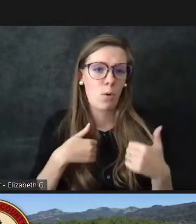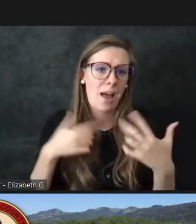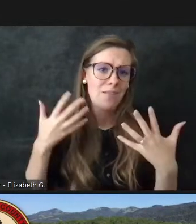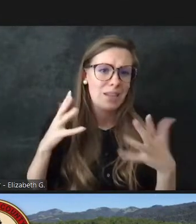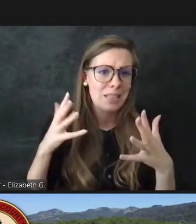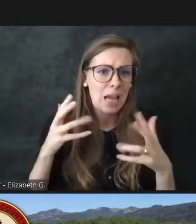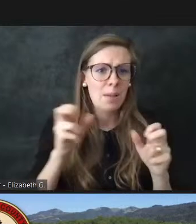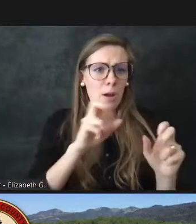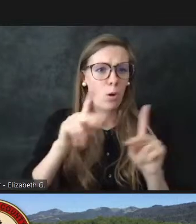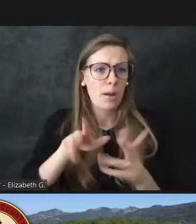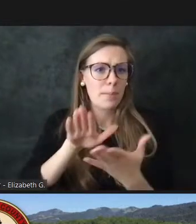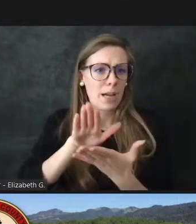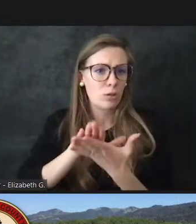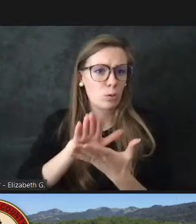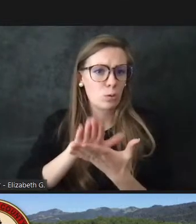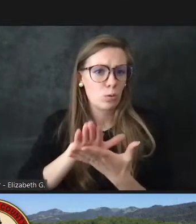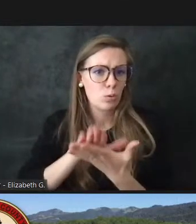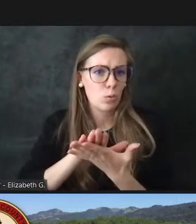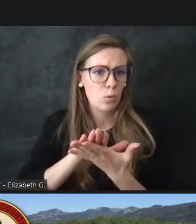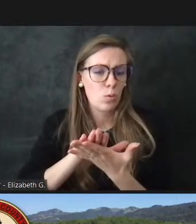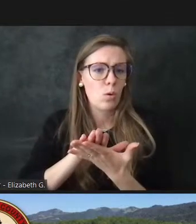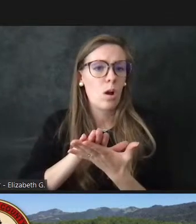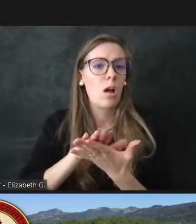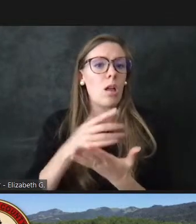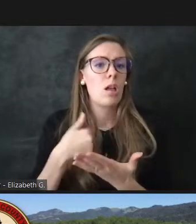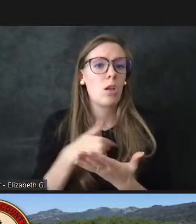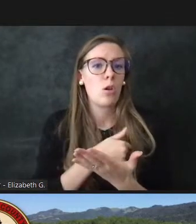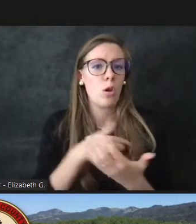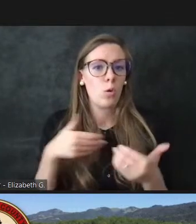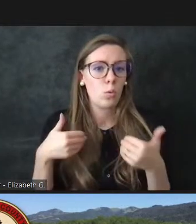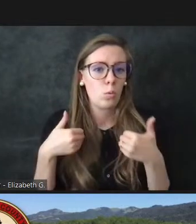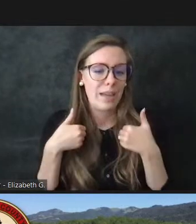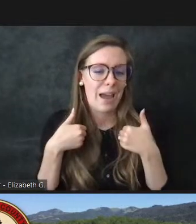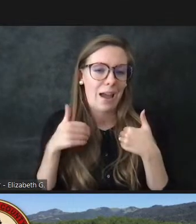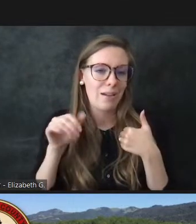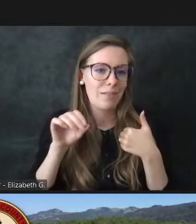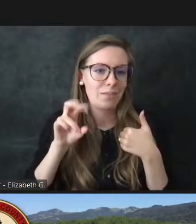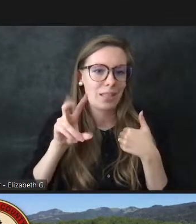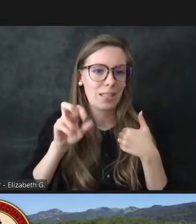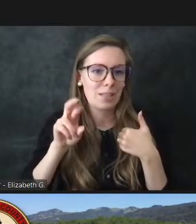And I understand because we have this variant kind of increasing.